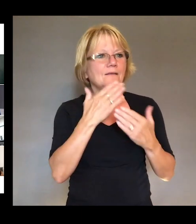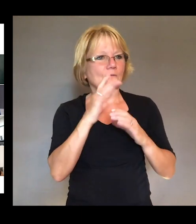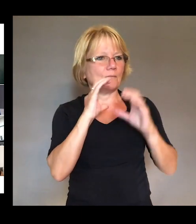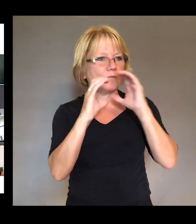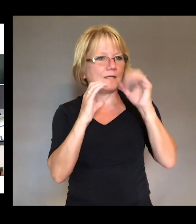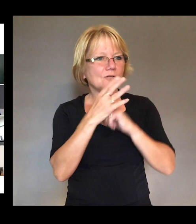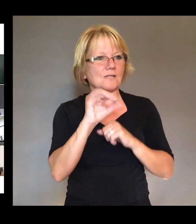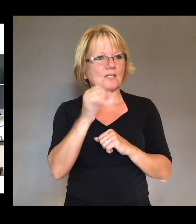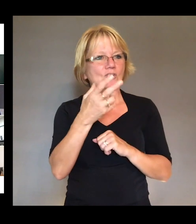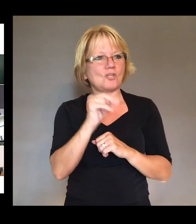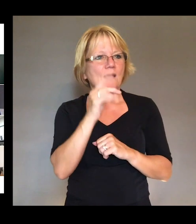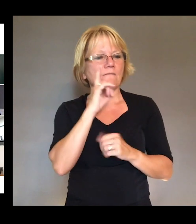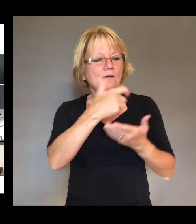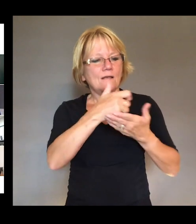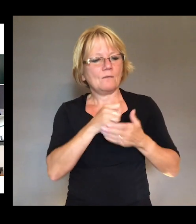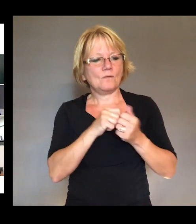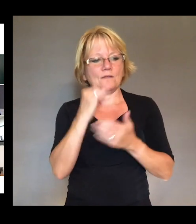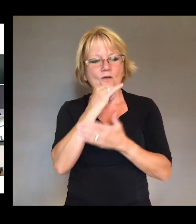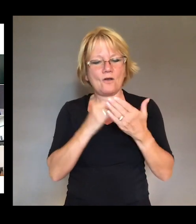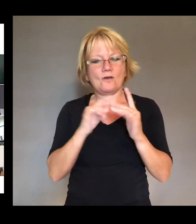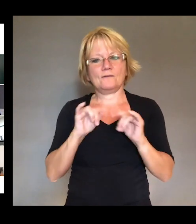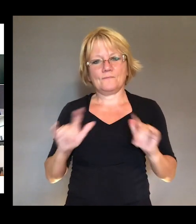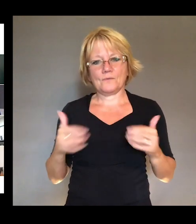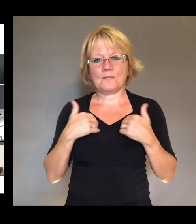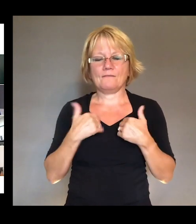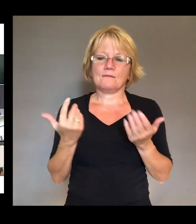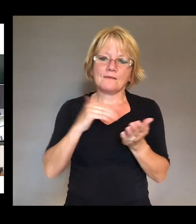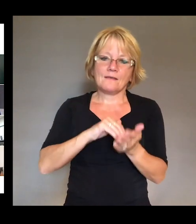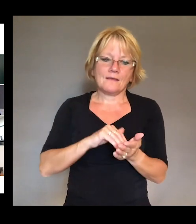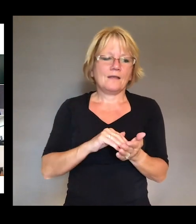communications and John Forerunner for helping me with a lot of the art and things that we have as well.